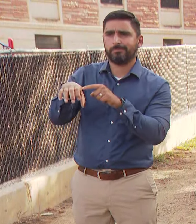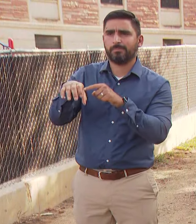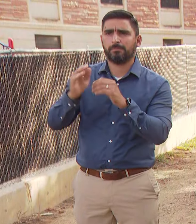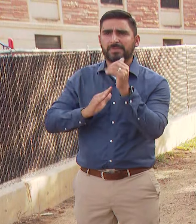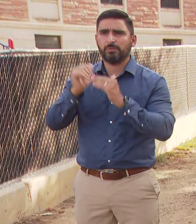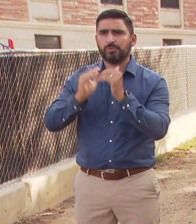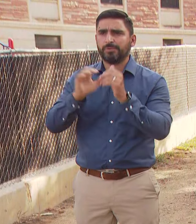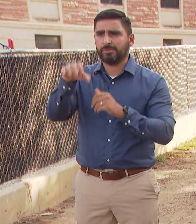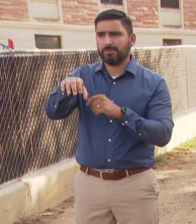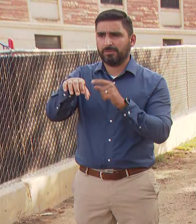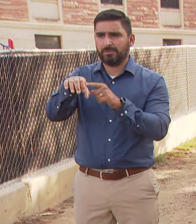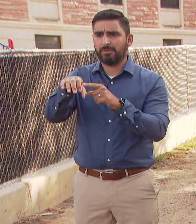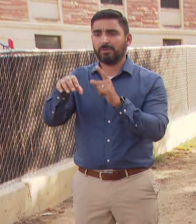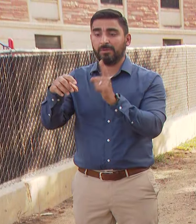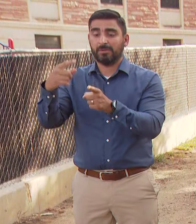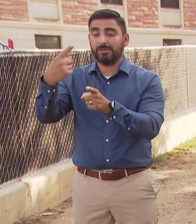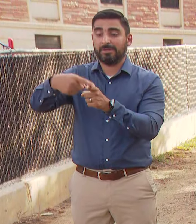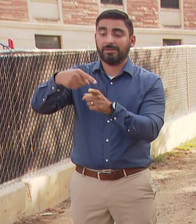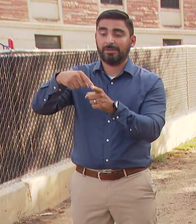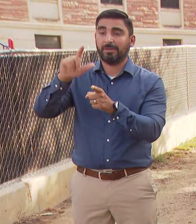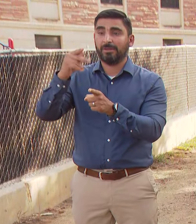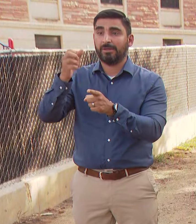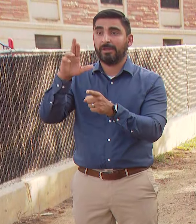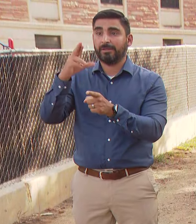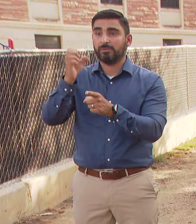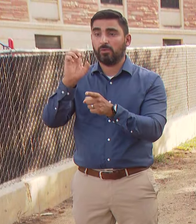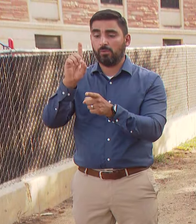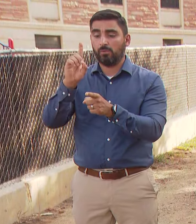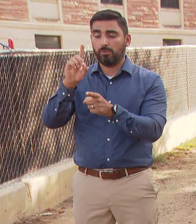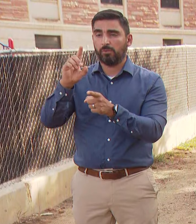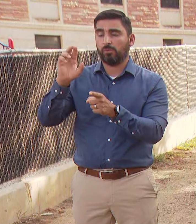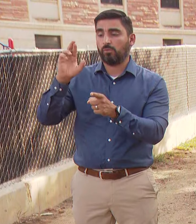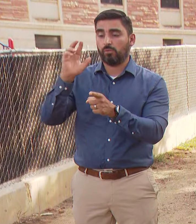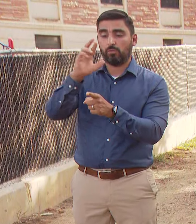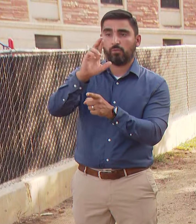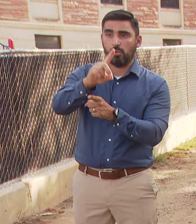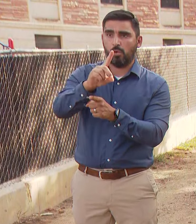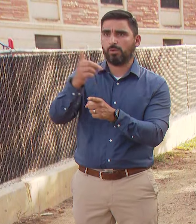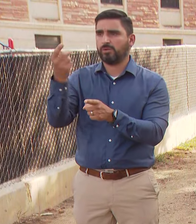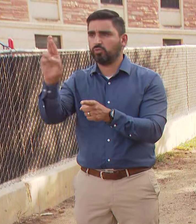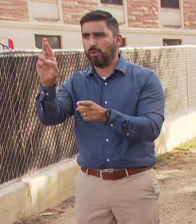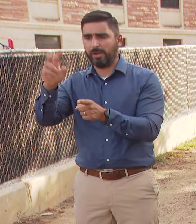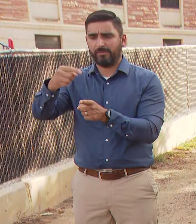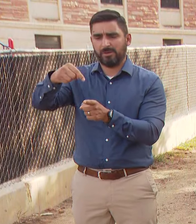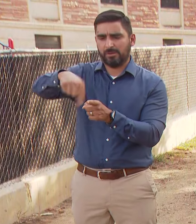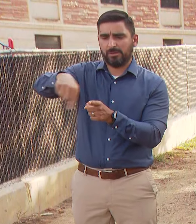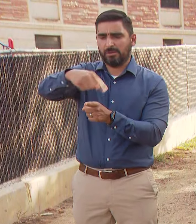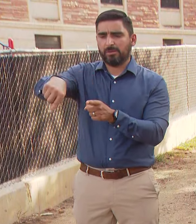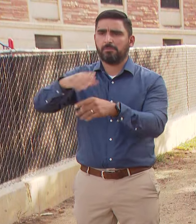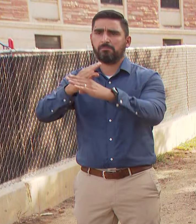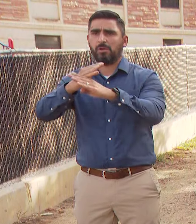Shore Road divides into the Lake Shore Drive or Lake Shore Park Road. The there's a westbound blockage there as well internally uh